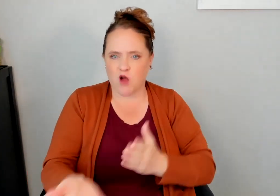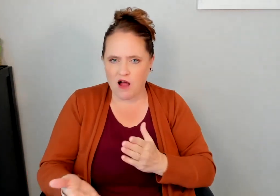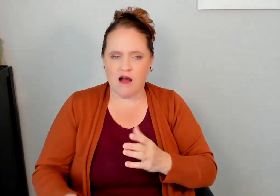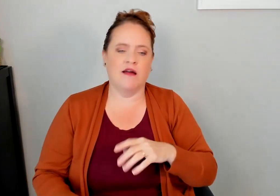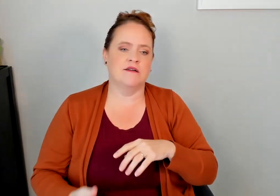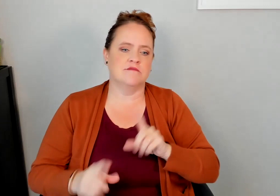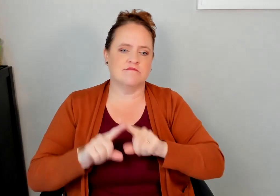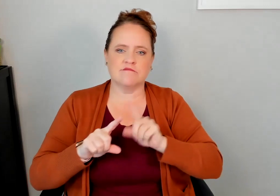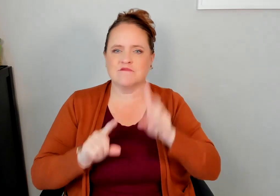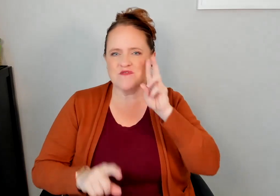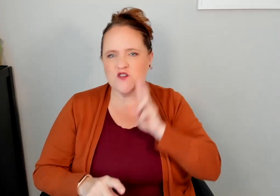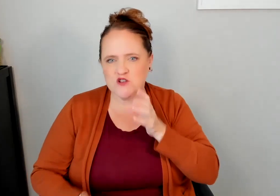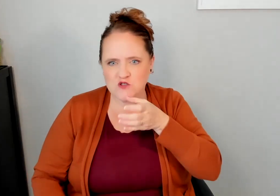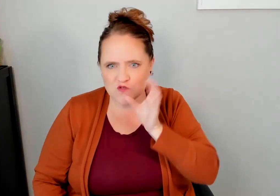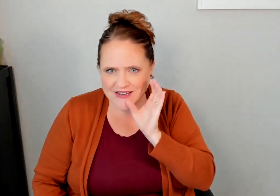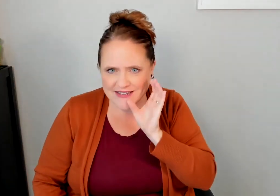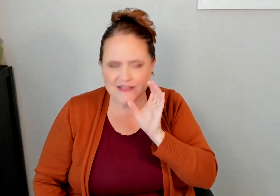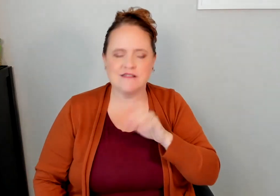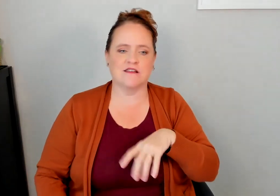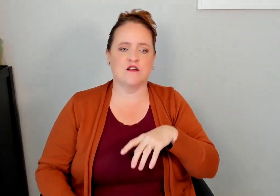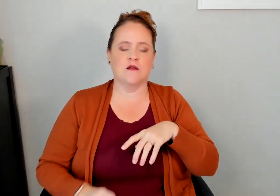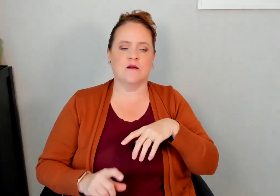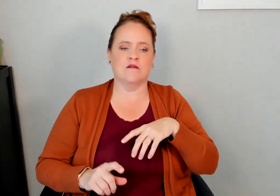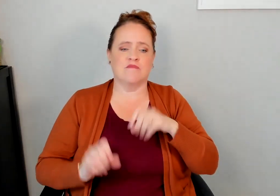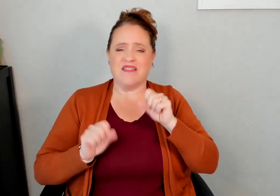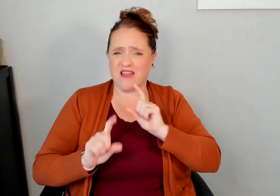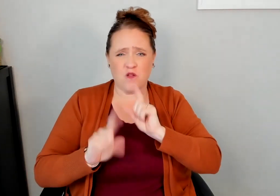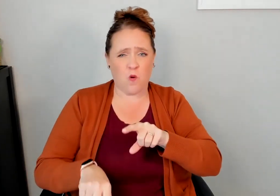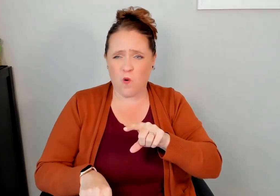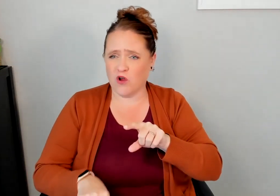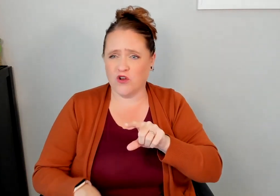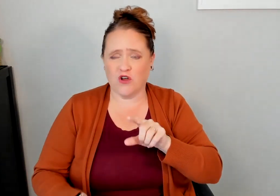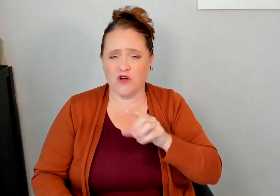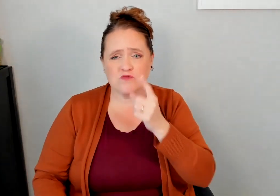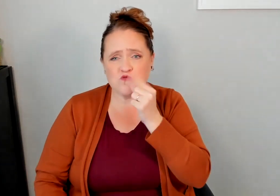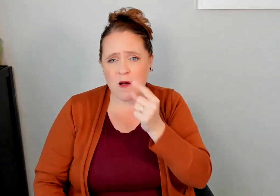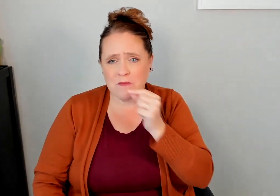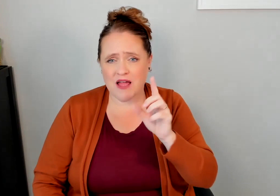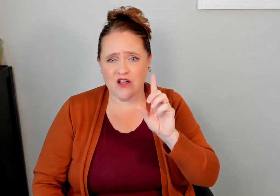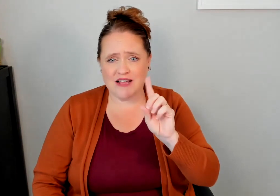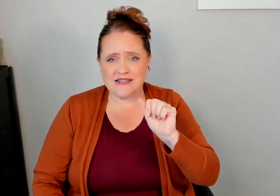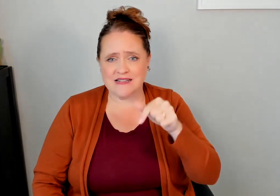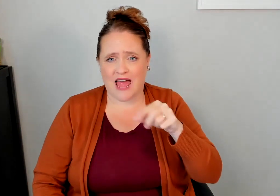staff brought them different virgin drinks and they could order you know a strawberry daiquiri